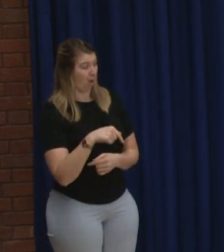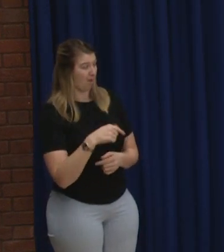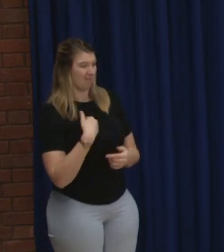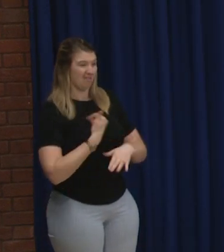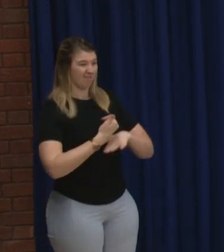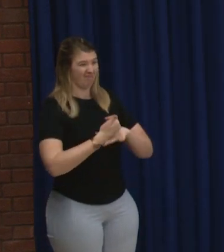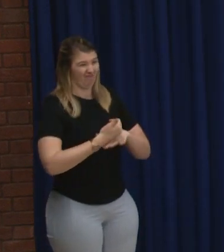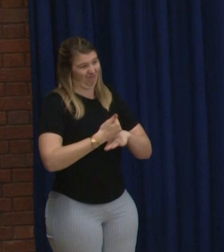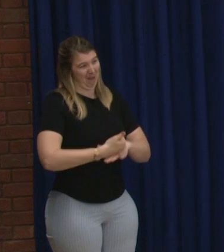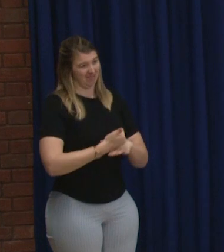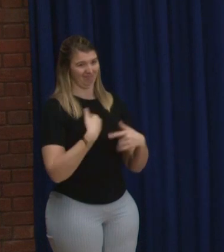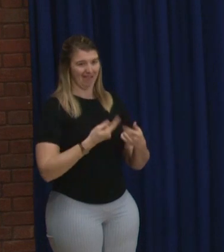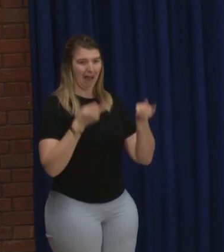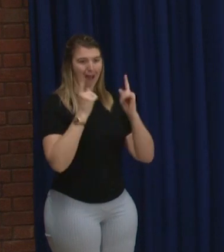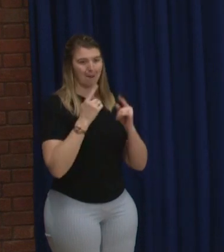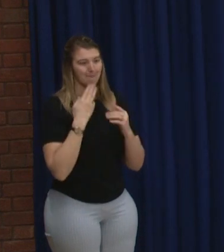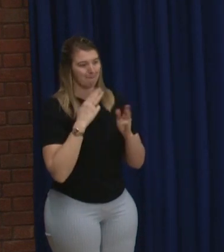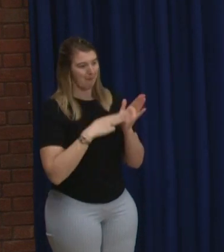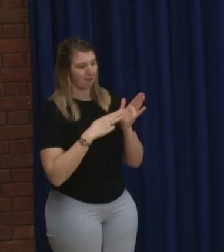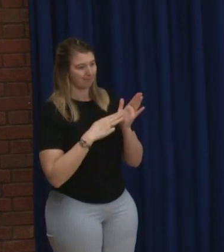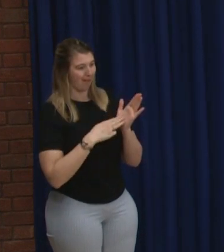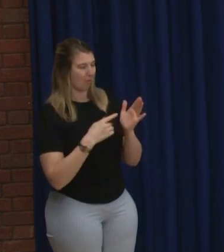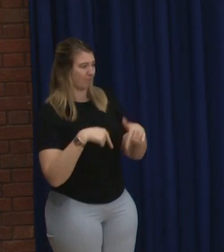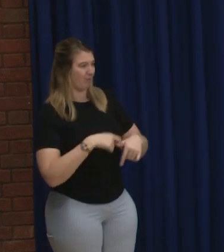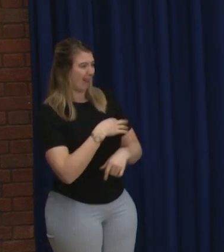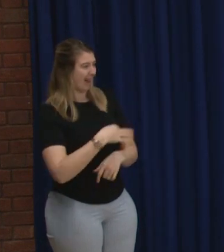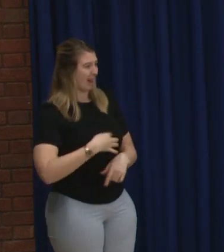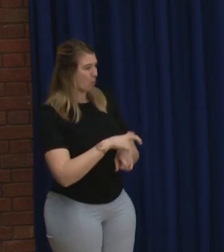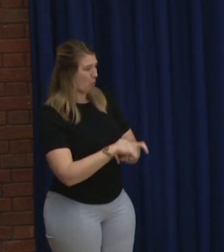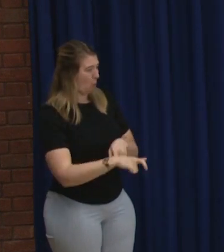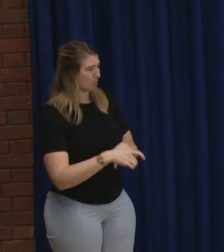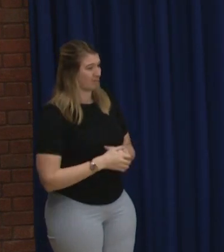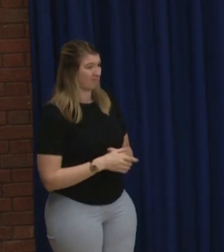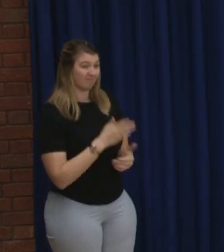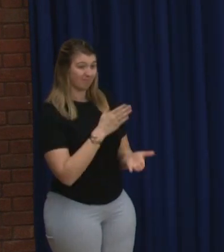of our clinical course, there knowing about ADHD has been really helpful because a group